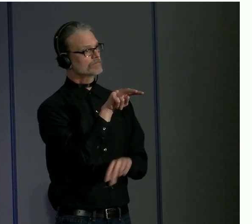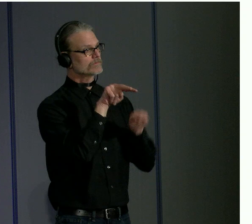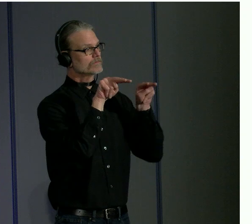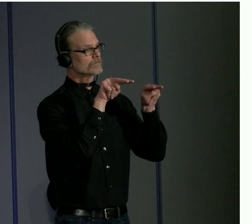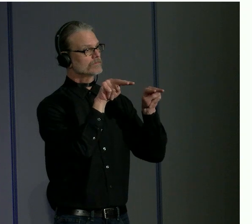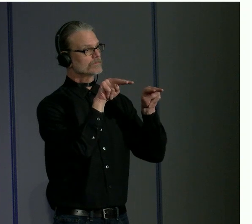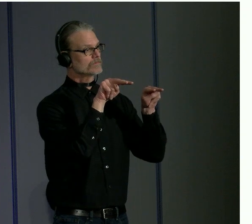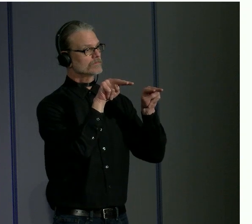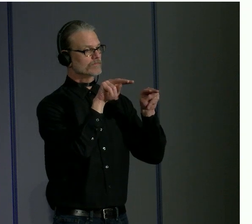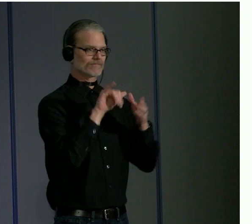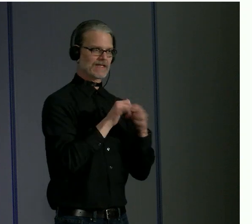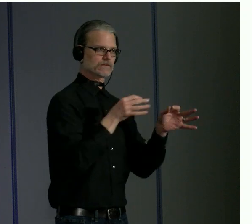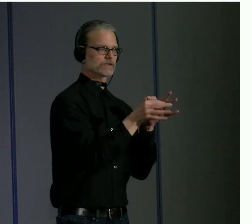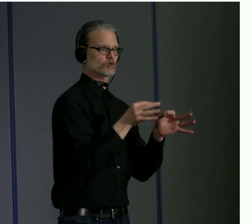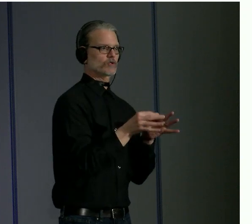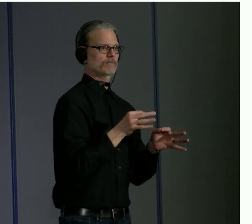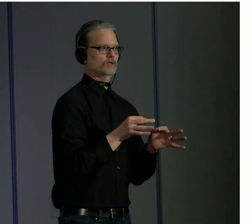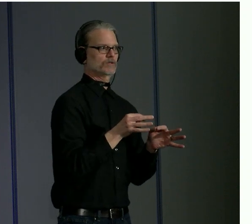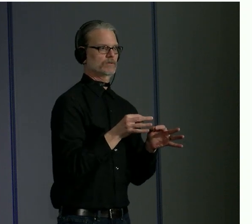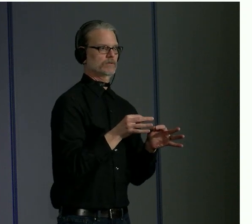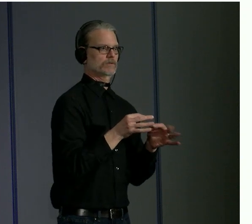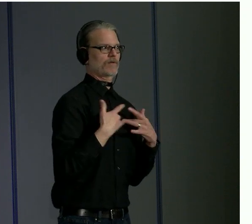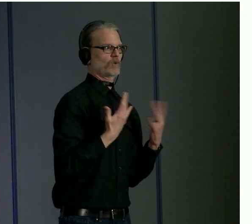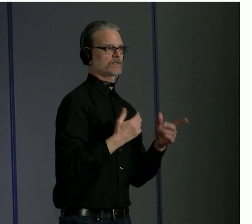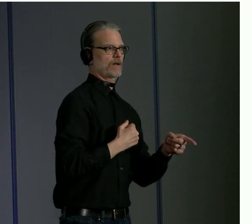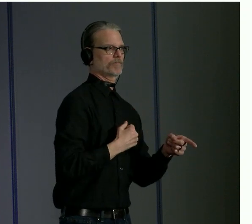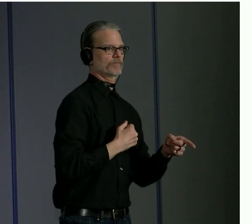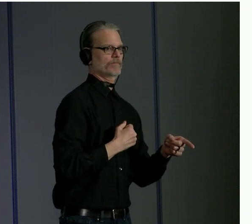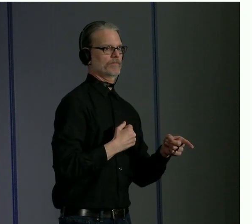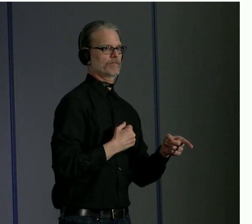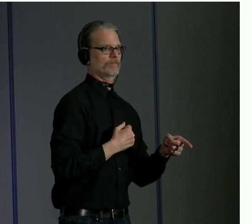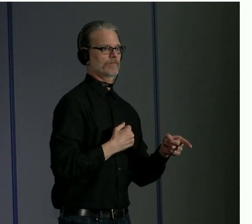is a description of what is going on. We don't want to start that with a photo of,